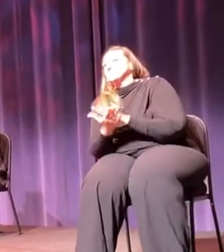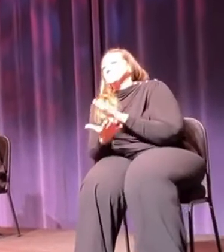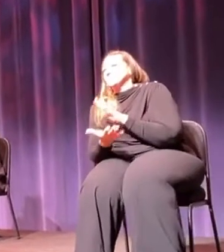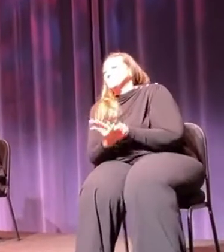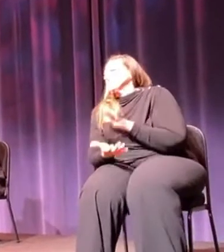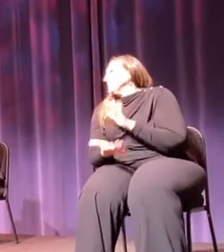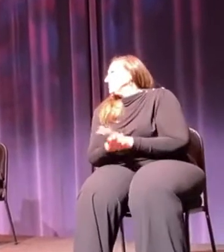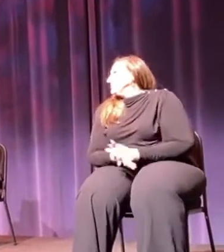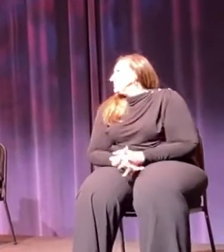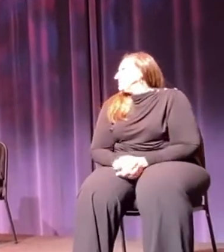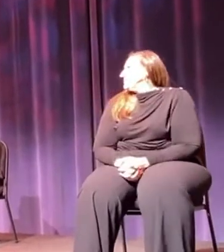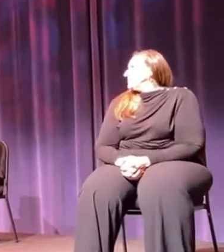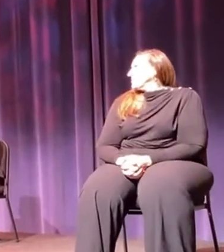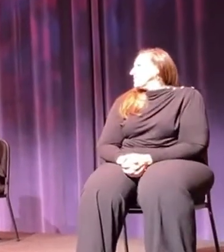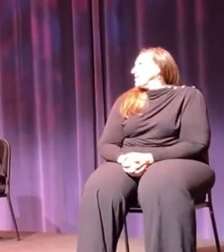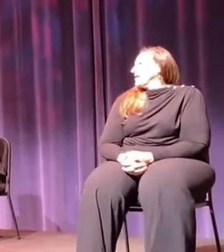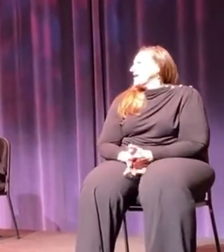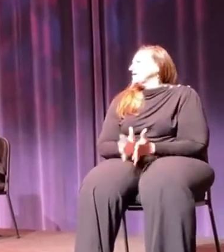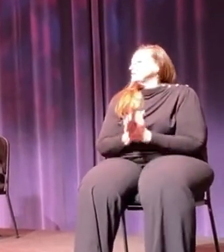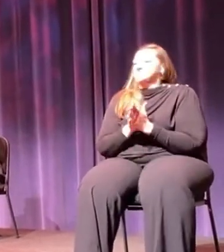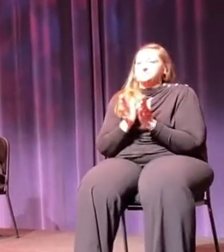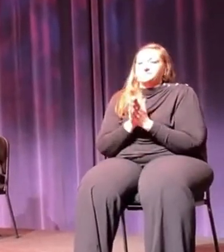(audience clapping)